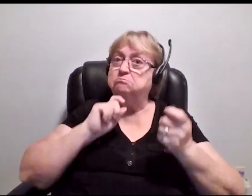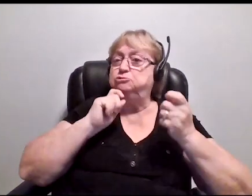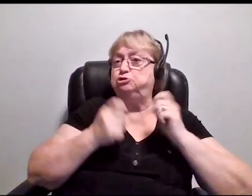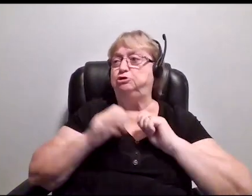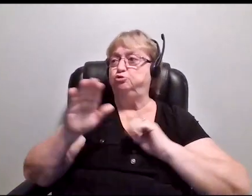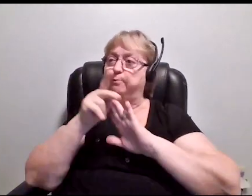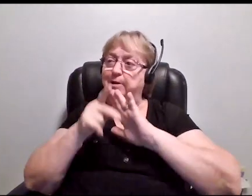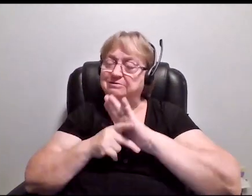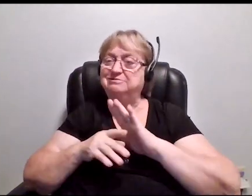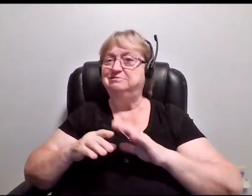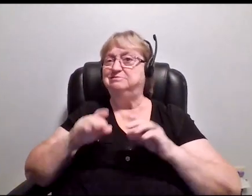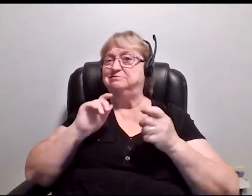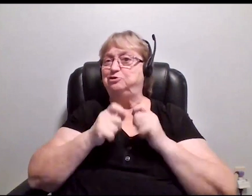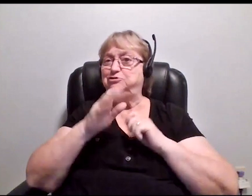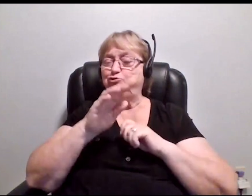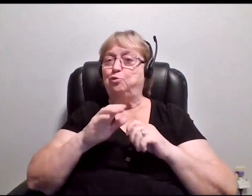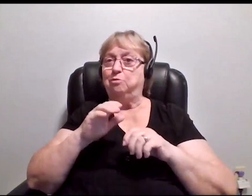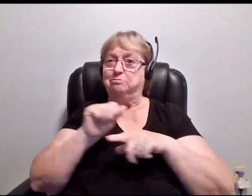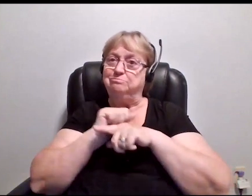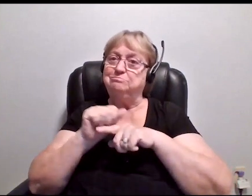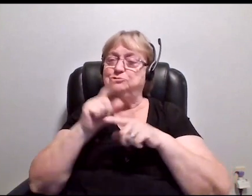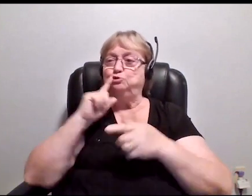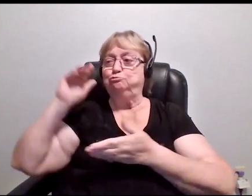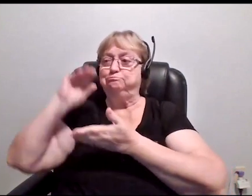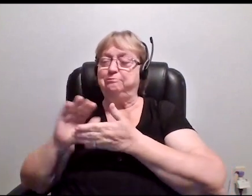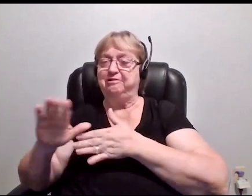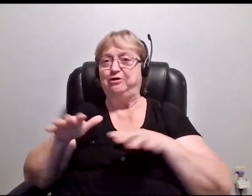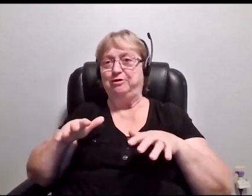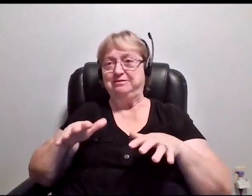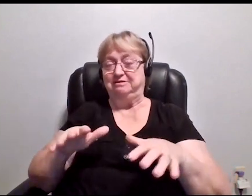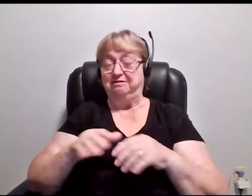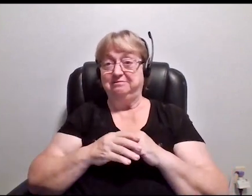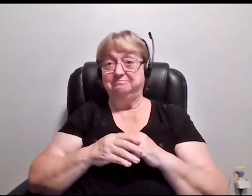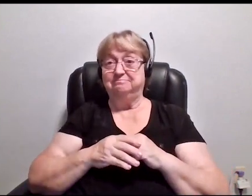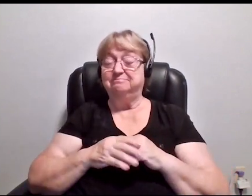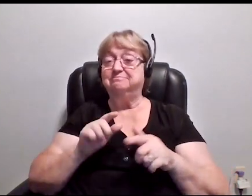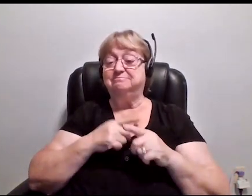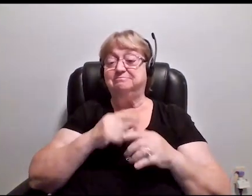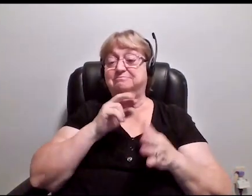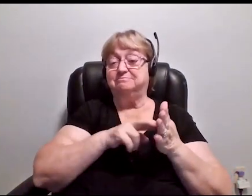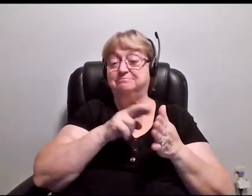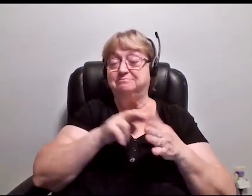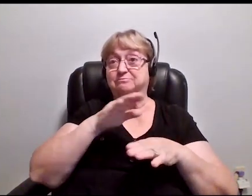or course practices in order to reduce that anxiety. Then finally, there's research on instructors' experiences